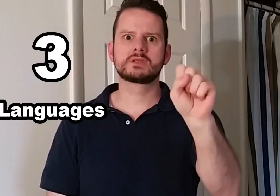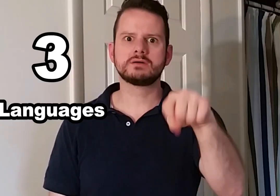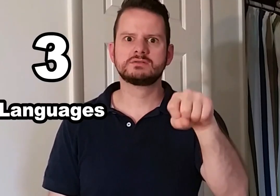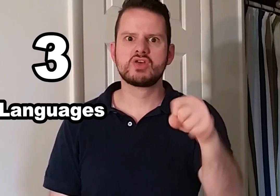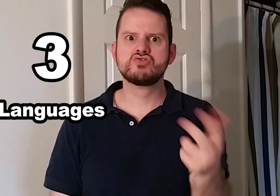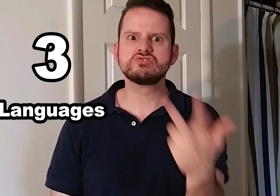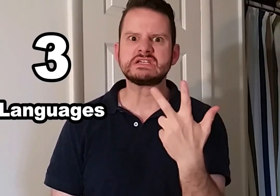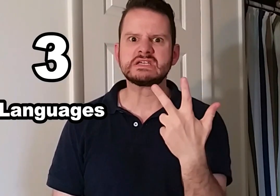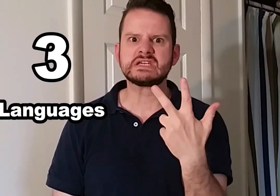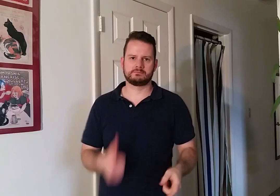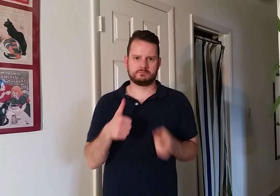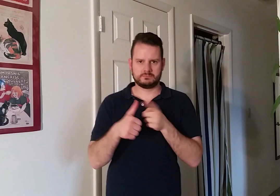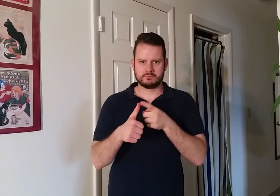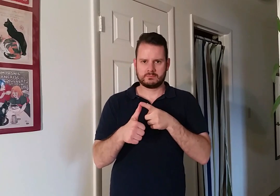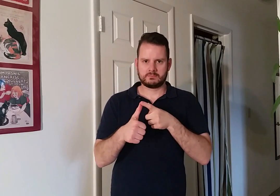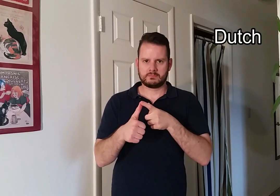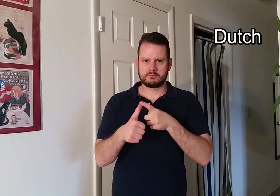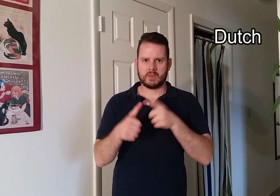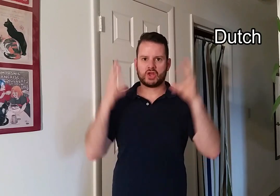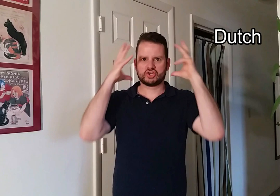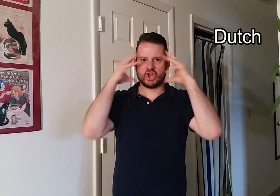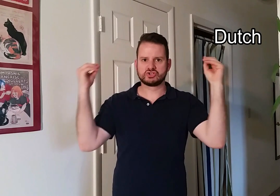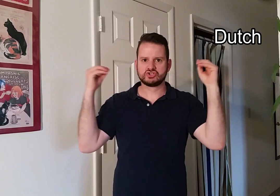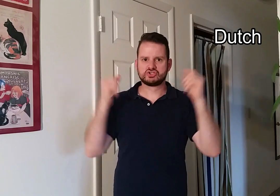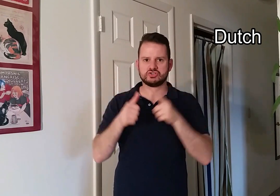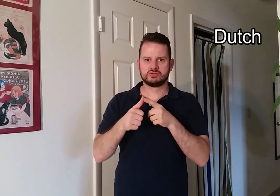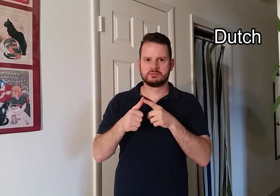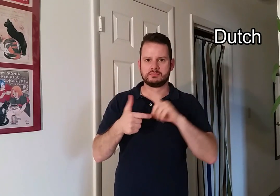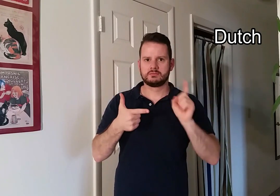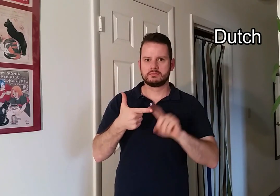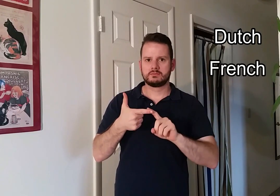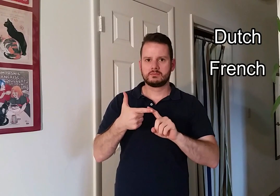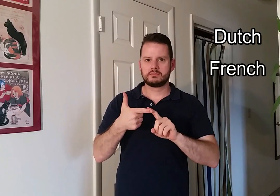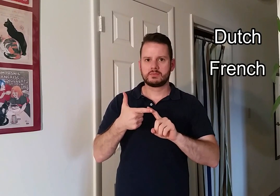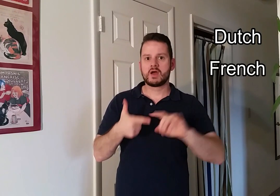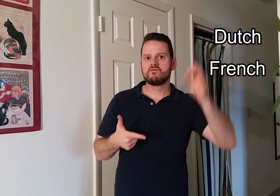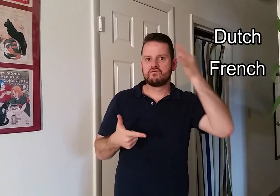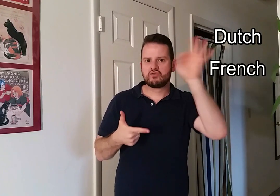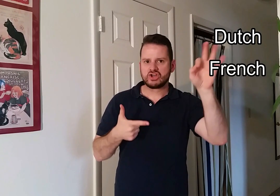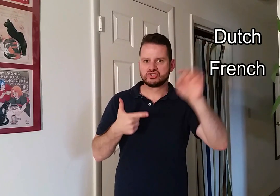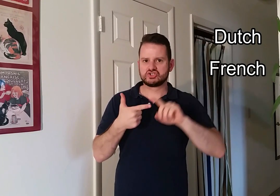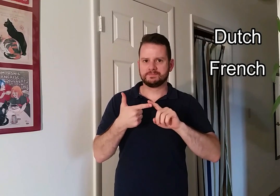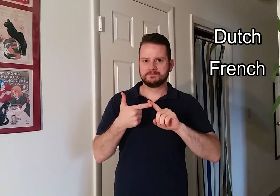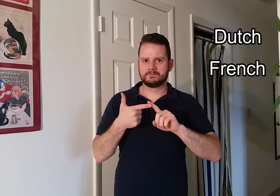Yes, three! Dutch, French,